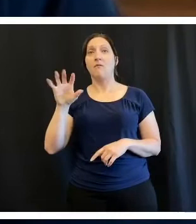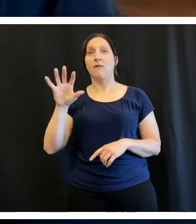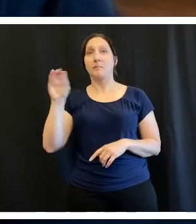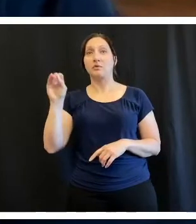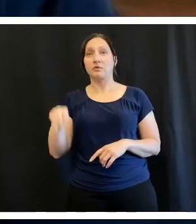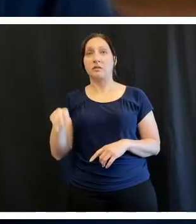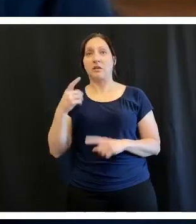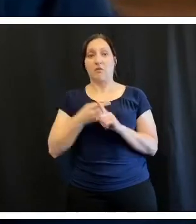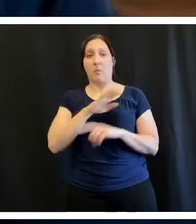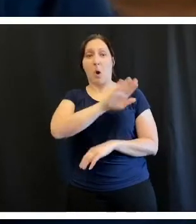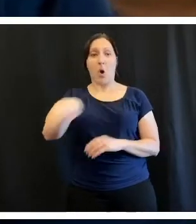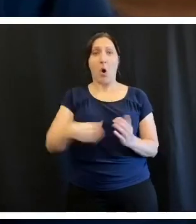are online and working.